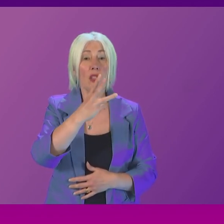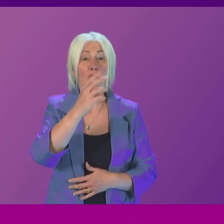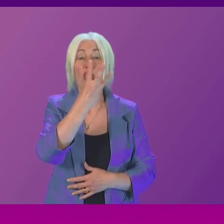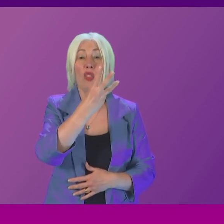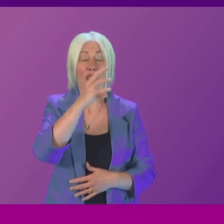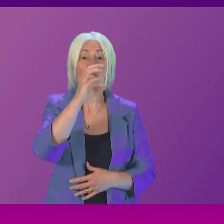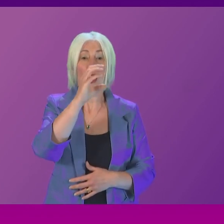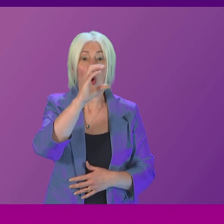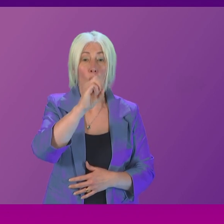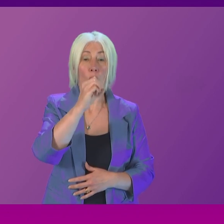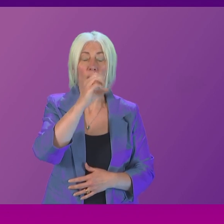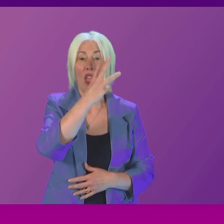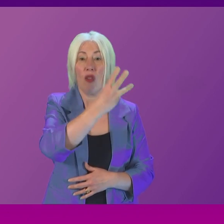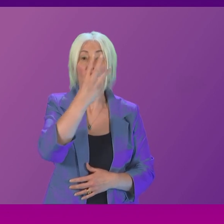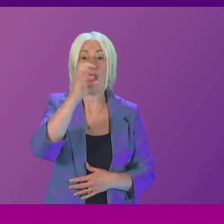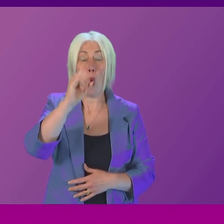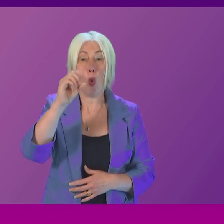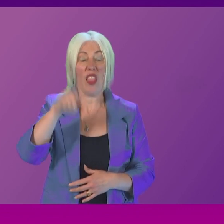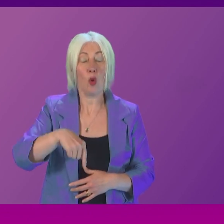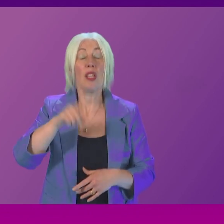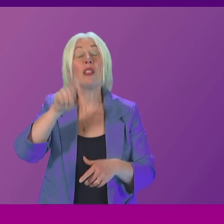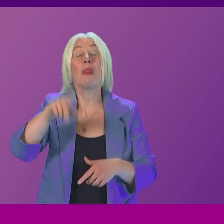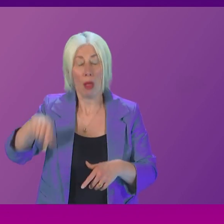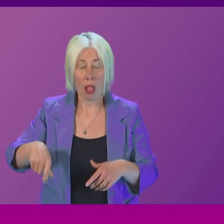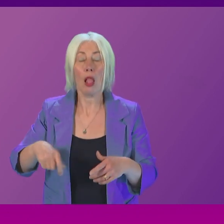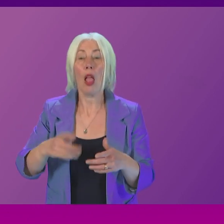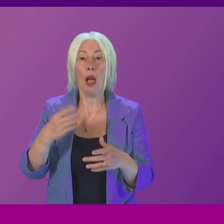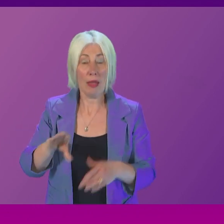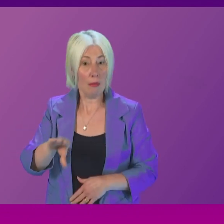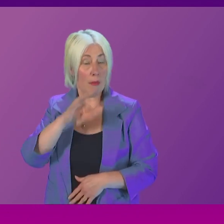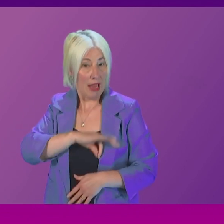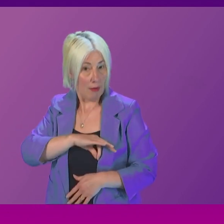of March. I can give Paul O’Kane an absolute assurance that we are working hard to do what we can